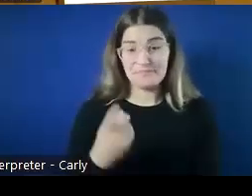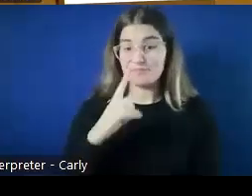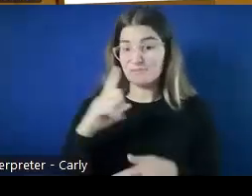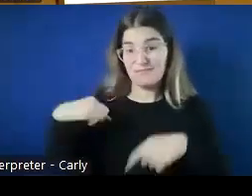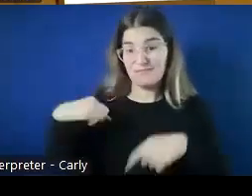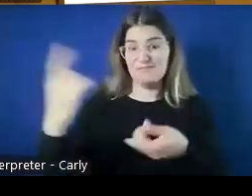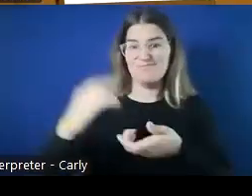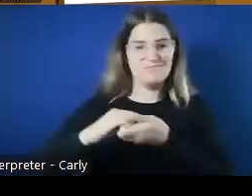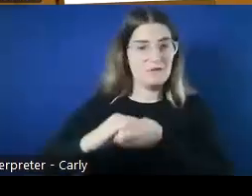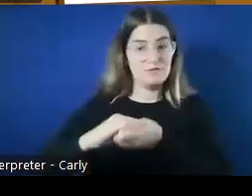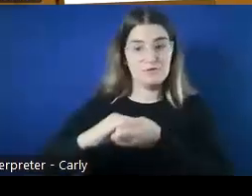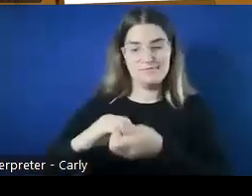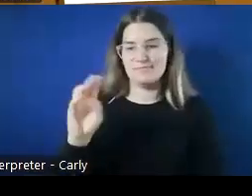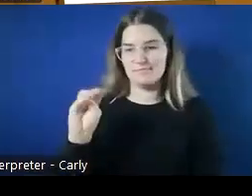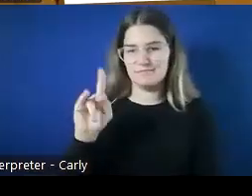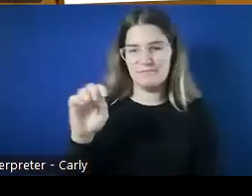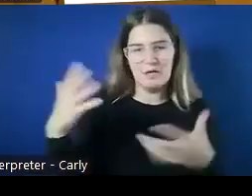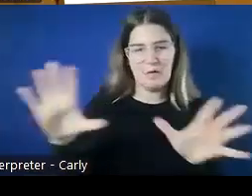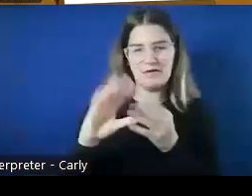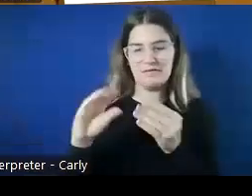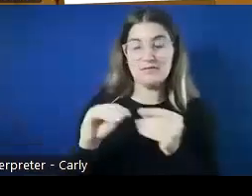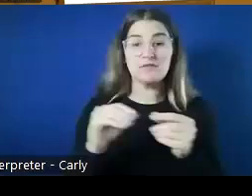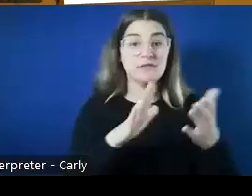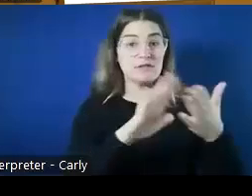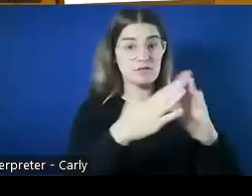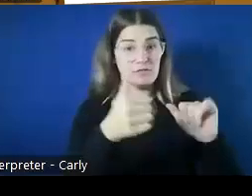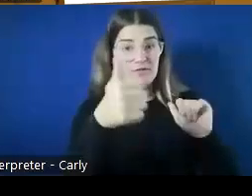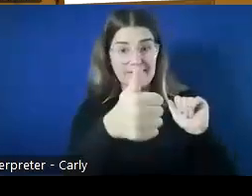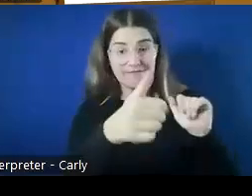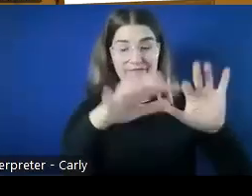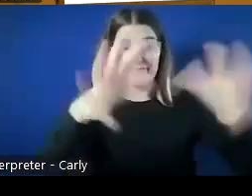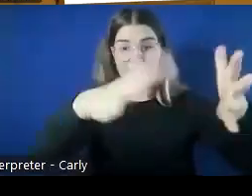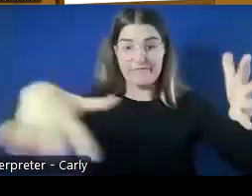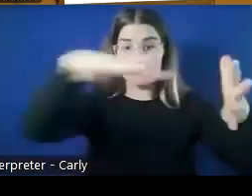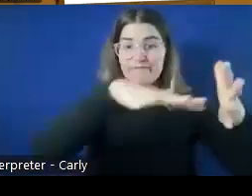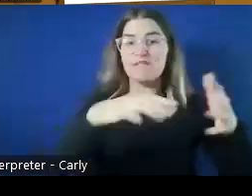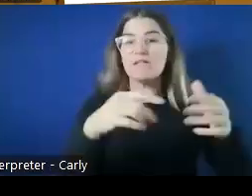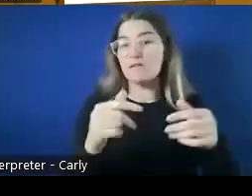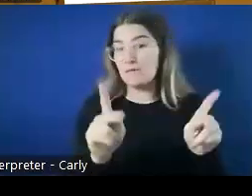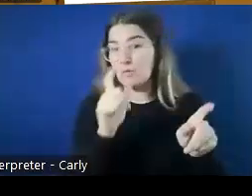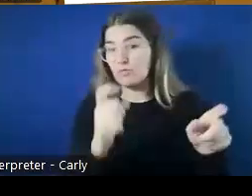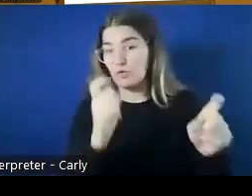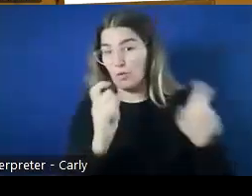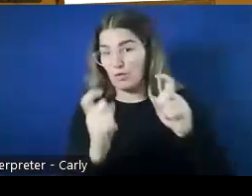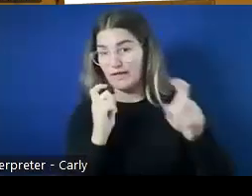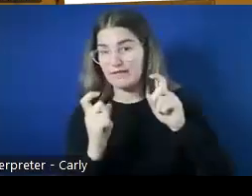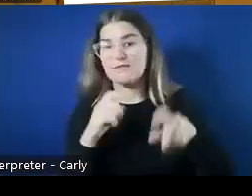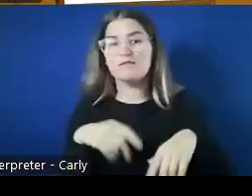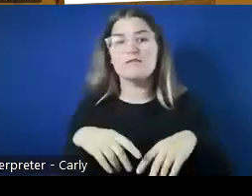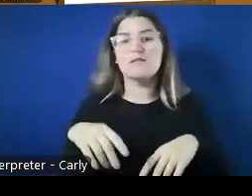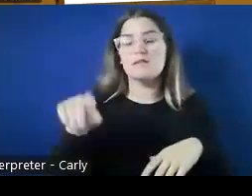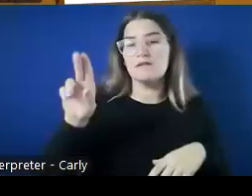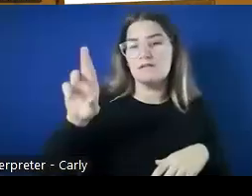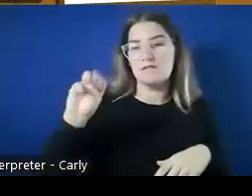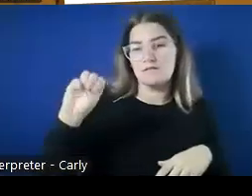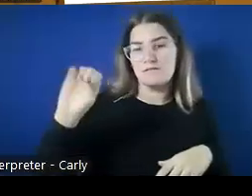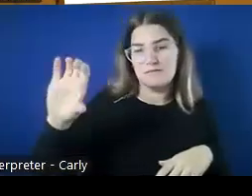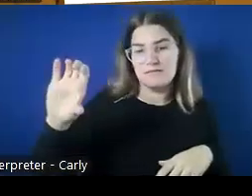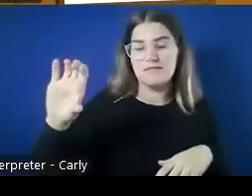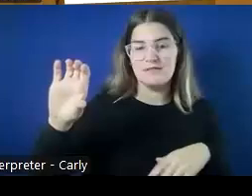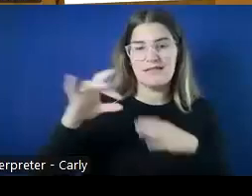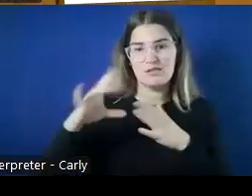said with both the community especially the donor community and urmc Leadership but it's also been